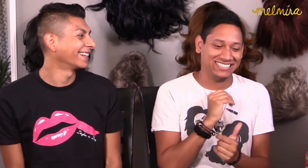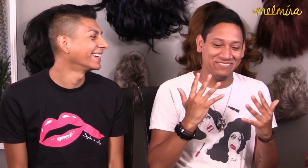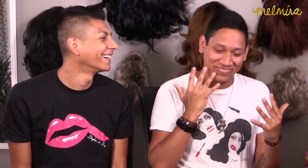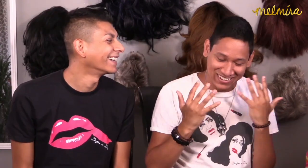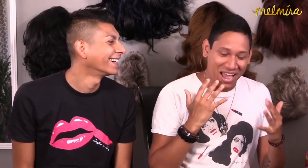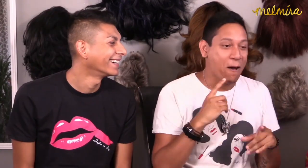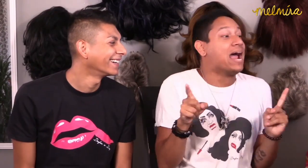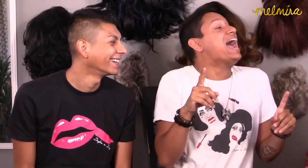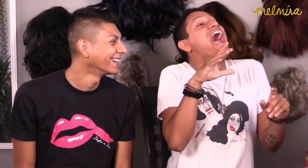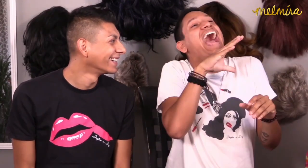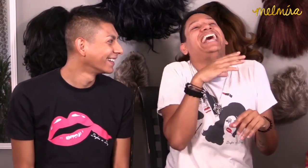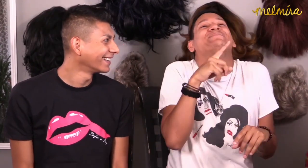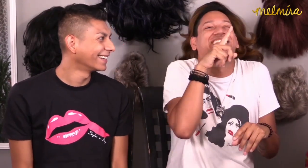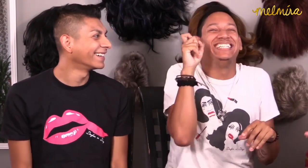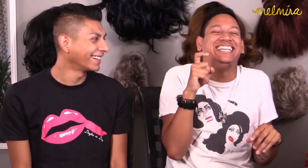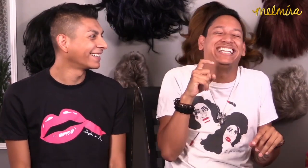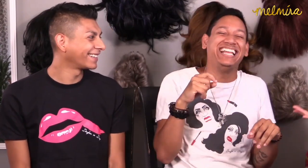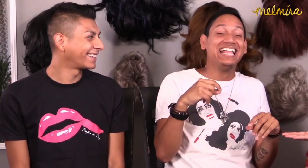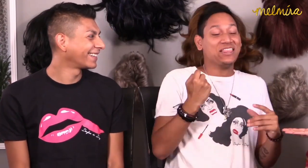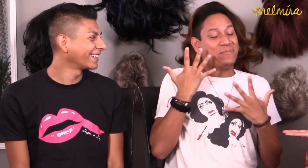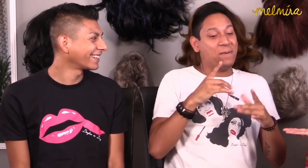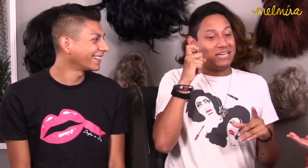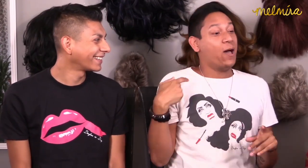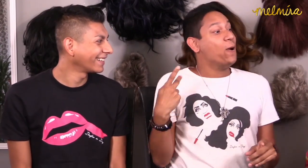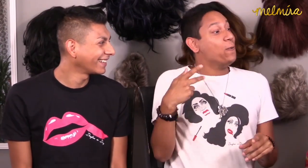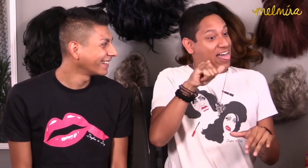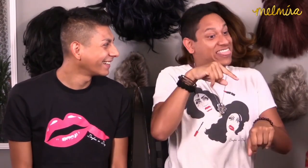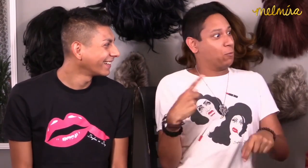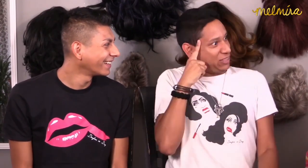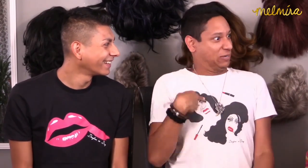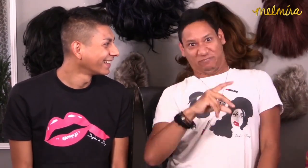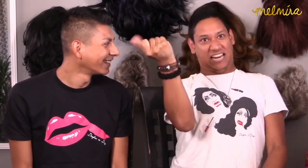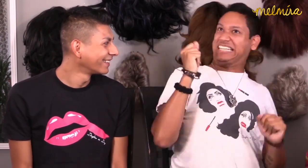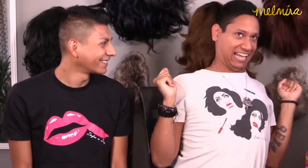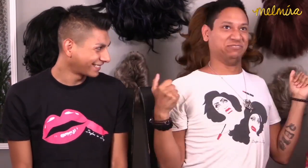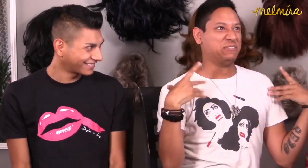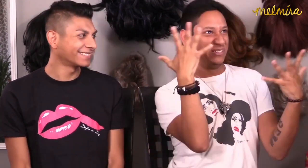That was the most embarrassing. Because we, at that time, thought we were ALL THAT and now